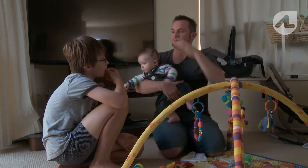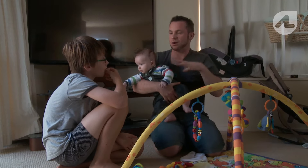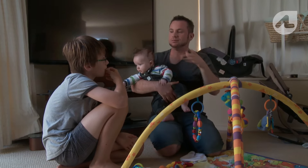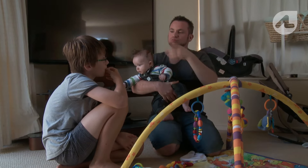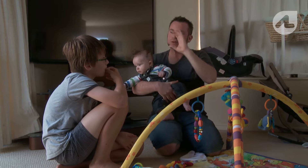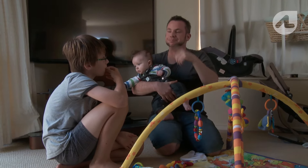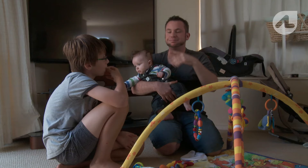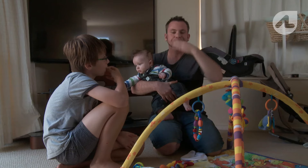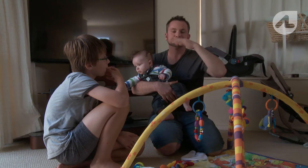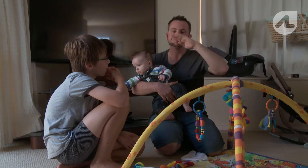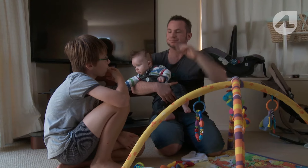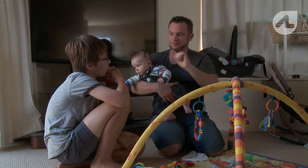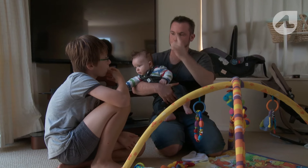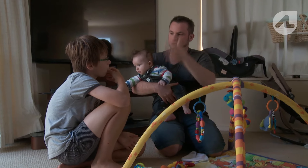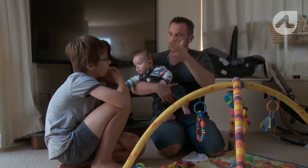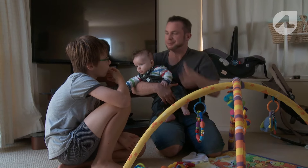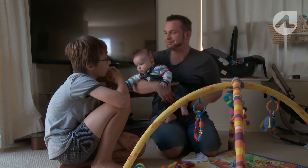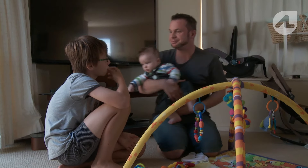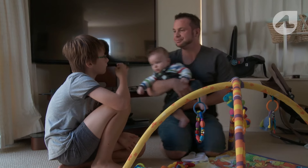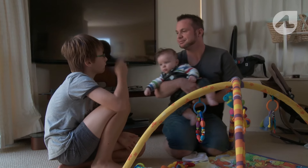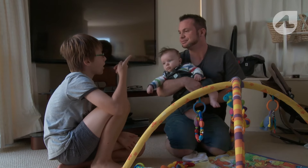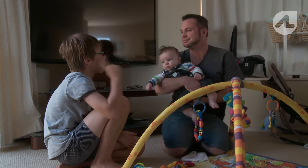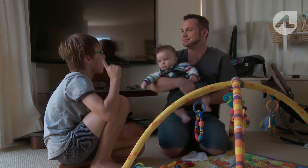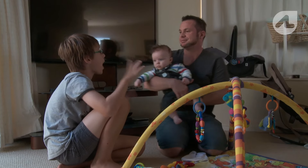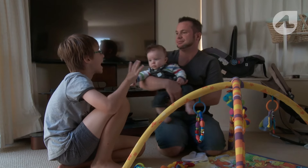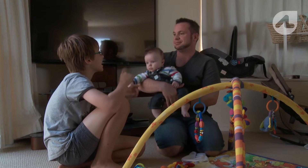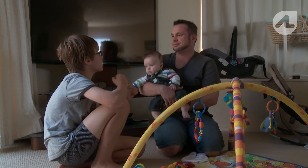I remember your first sign was drink, and you signed it like this...